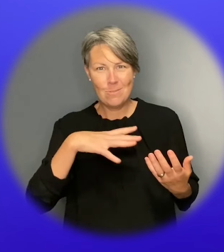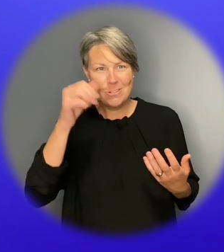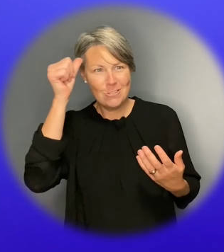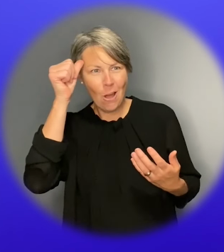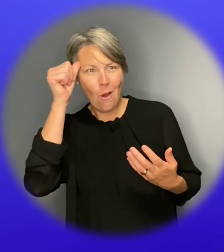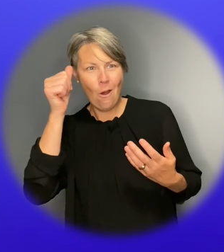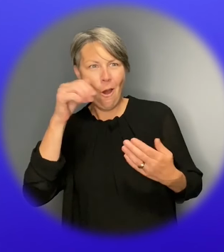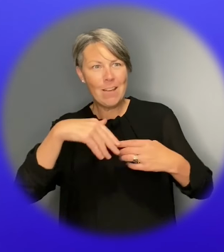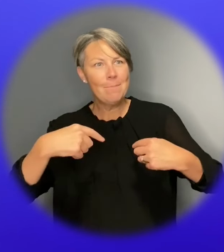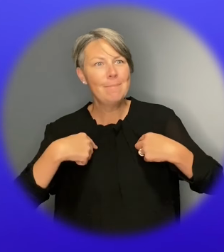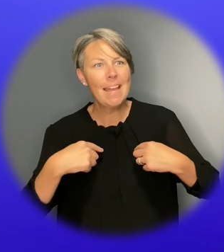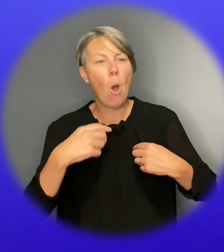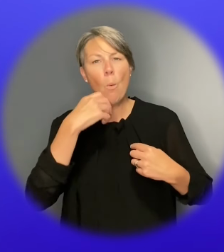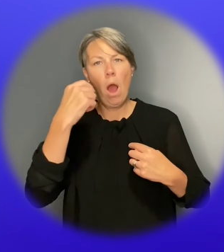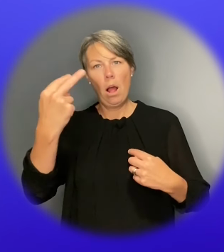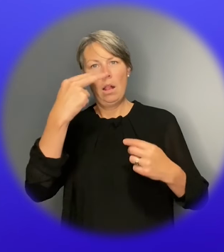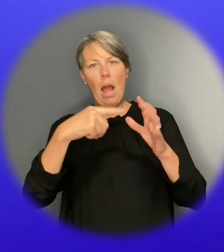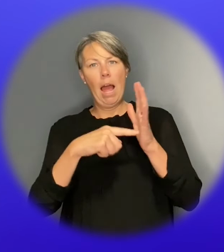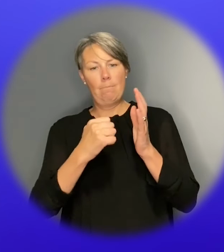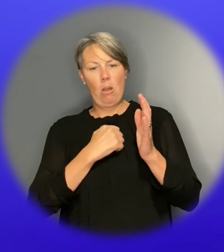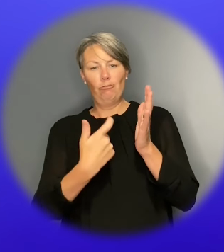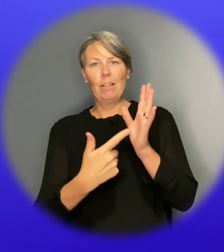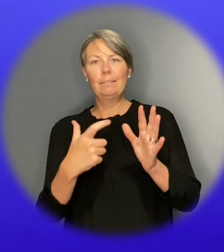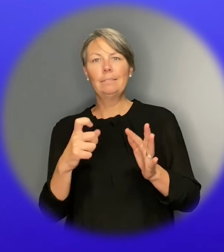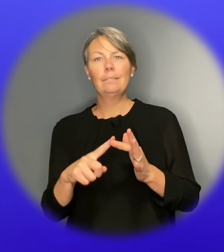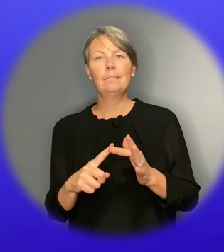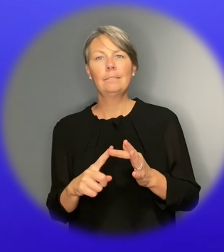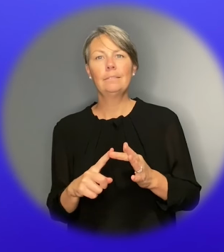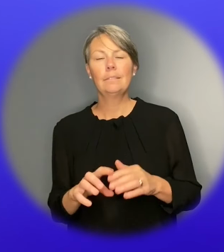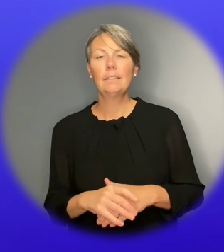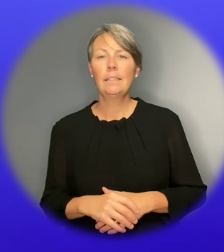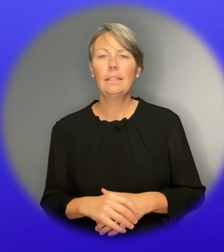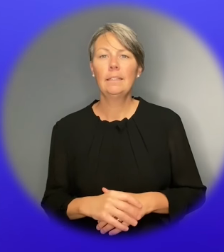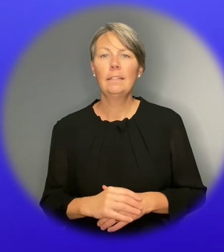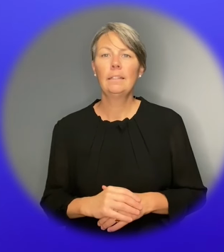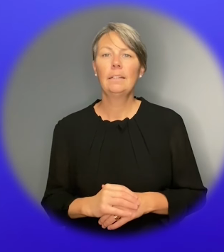Our disability defines us in the relationship. And it doesn't. For some may be a very big part of their life. For